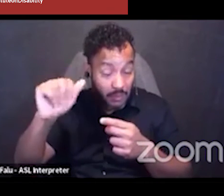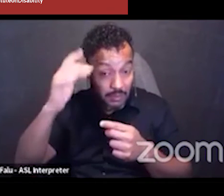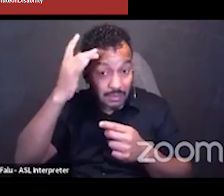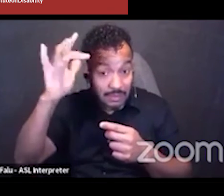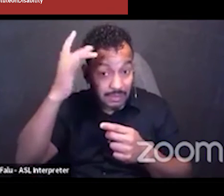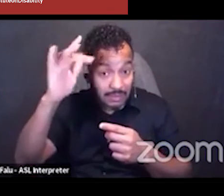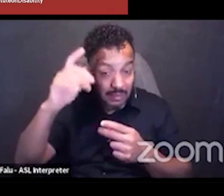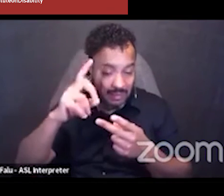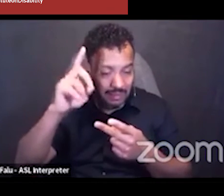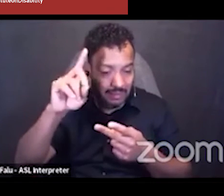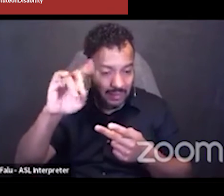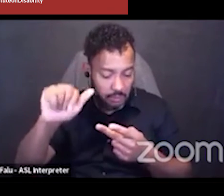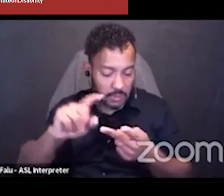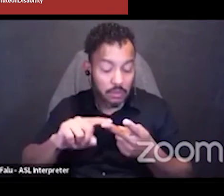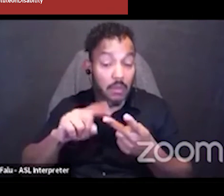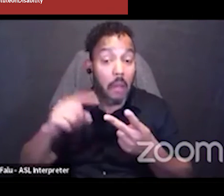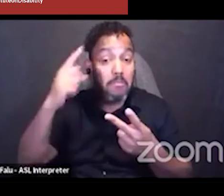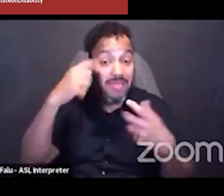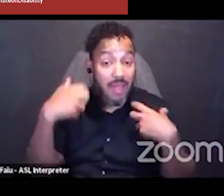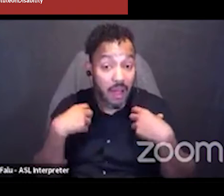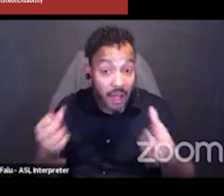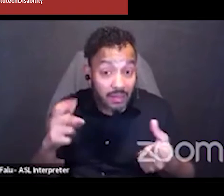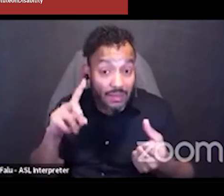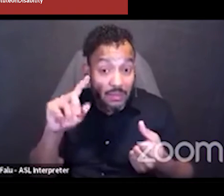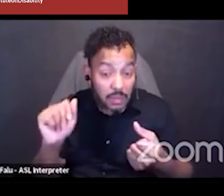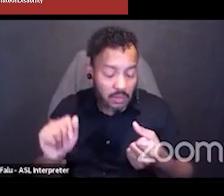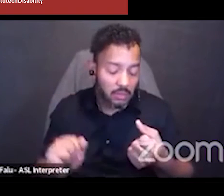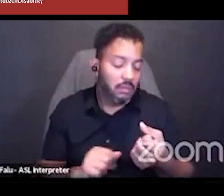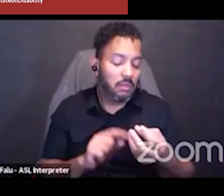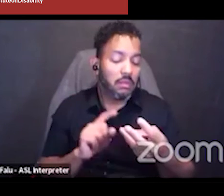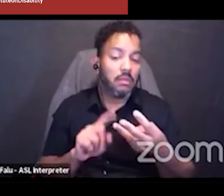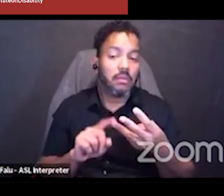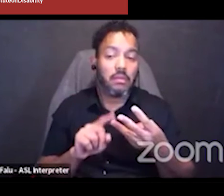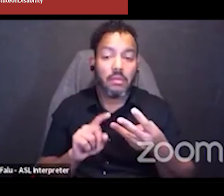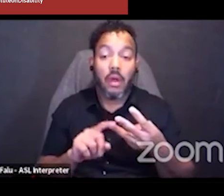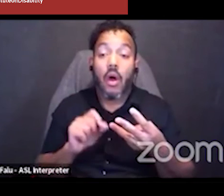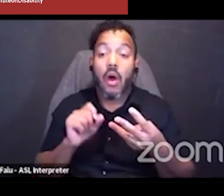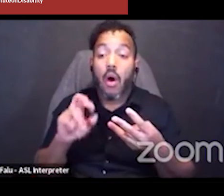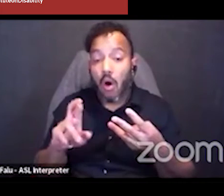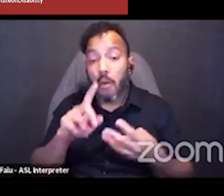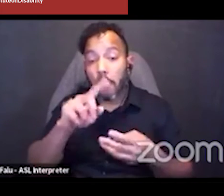have mental health disabilities or receive some mental health supports.